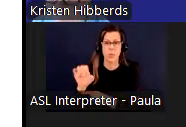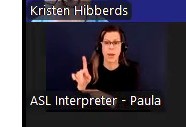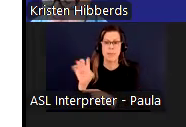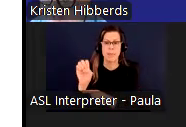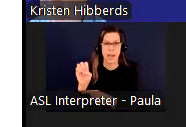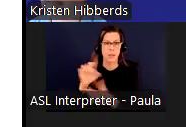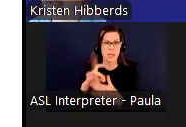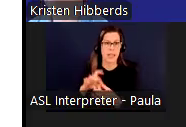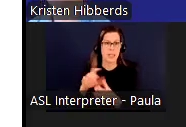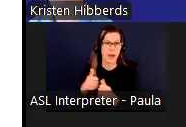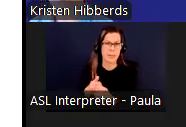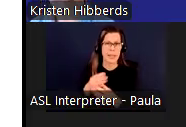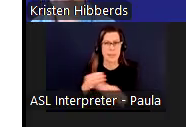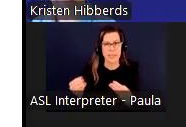materials and recordings.